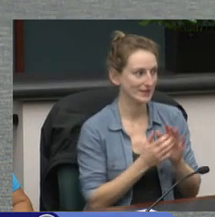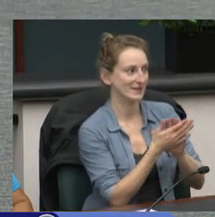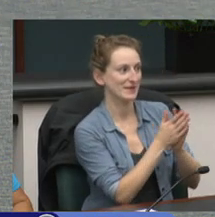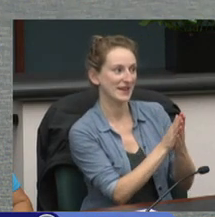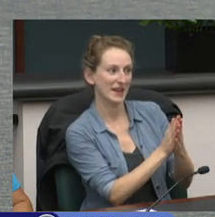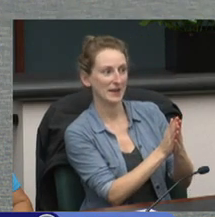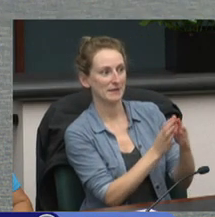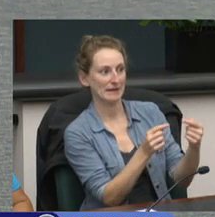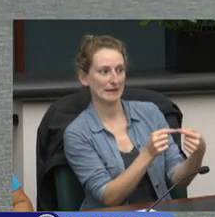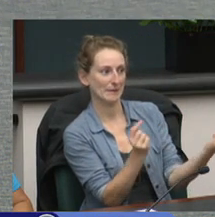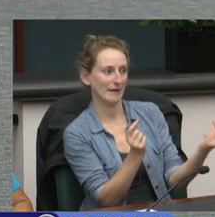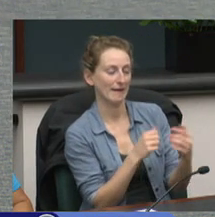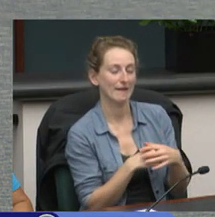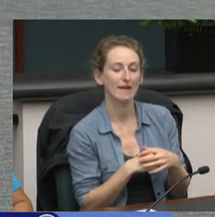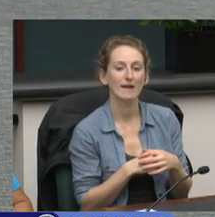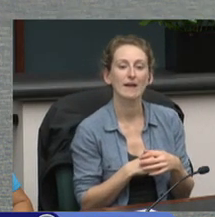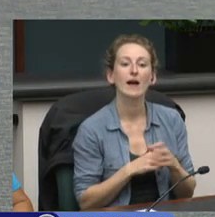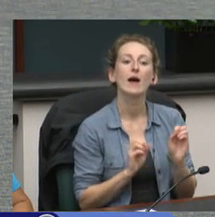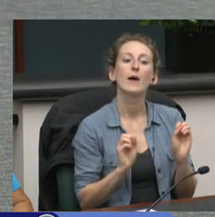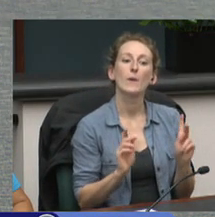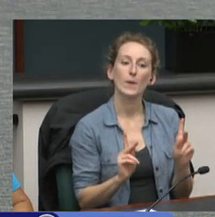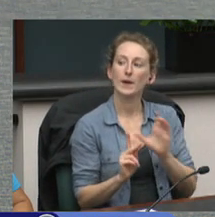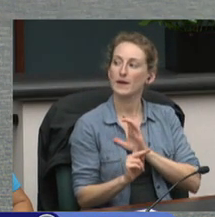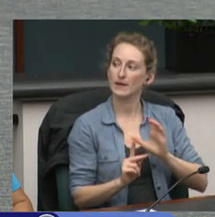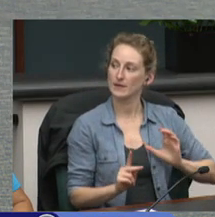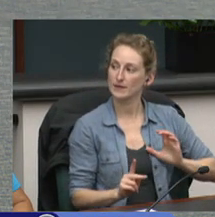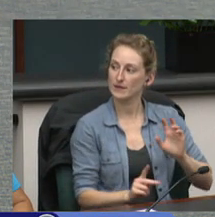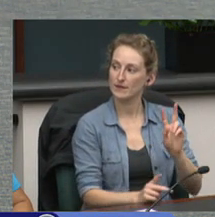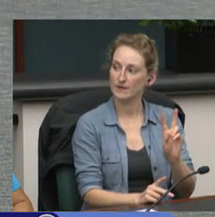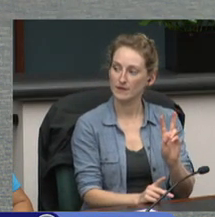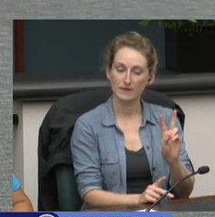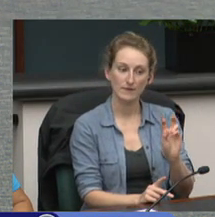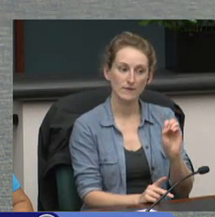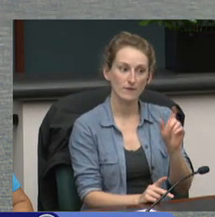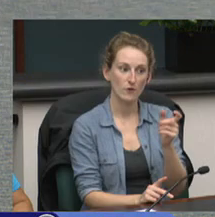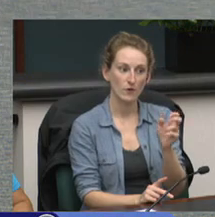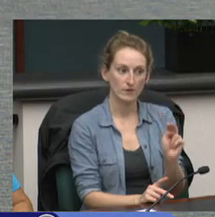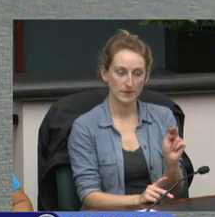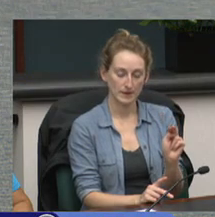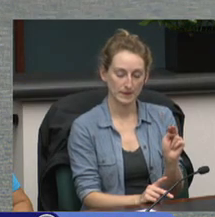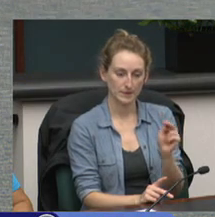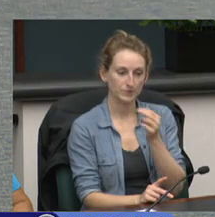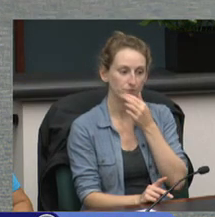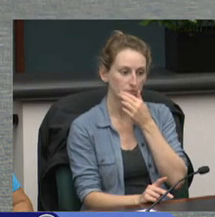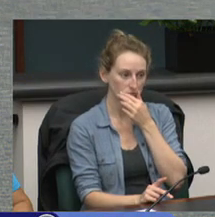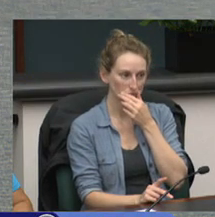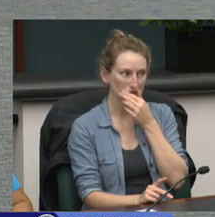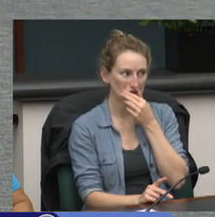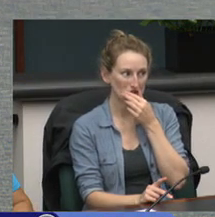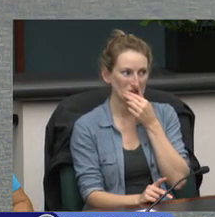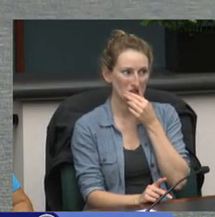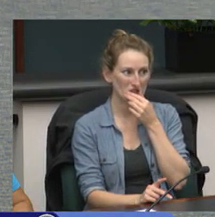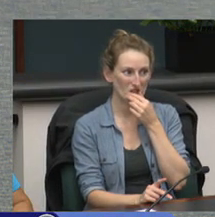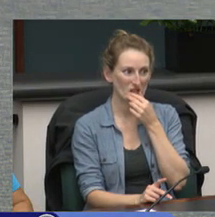councilman Boland debate the this body you know we had talked about doing two